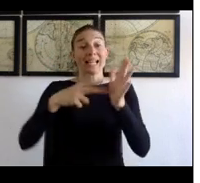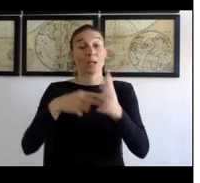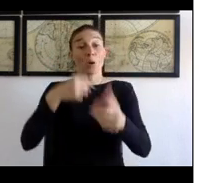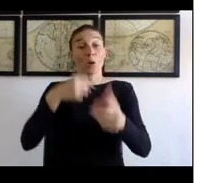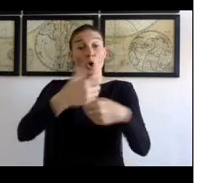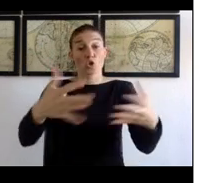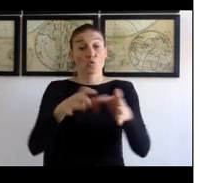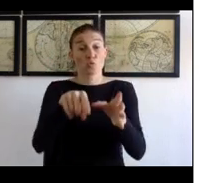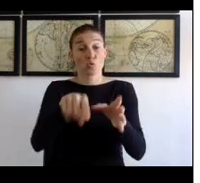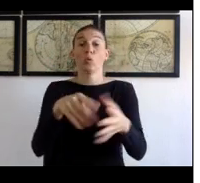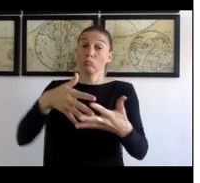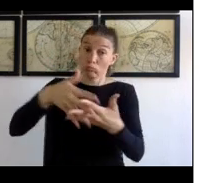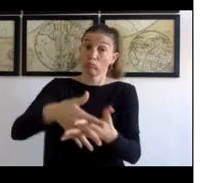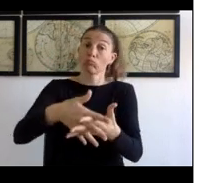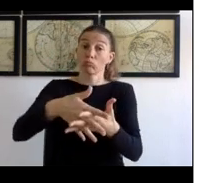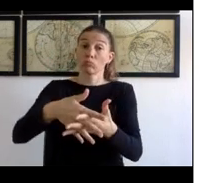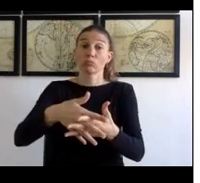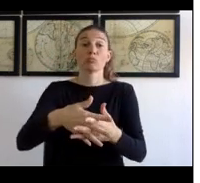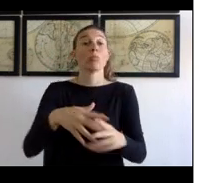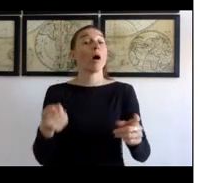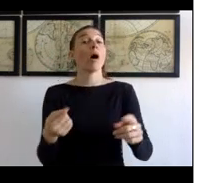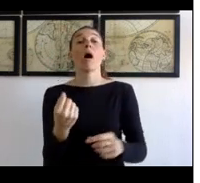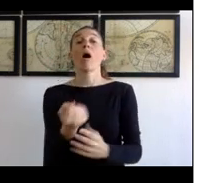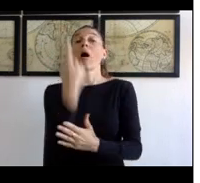It's not a one-time structure. It'll continually advise